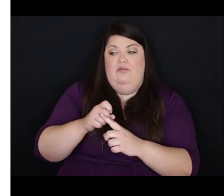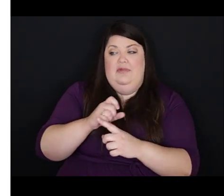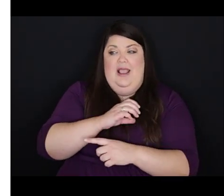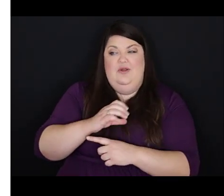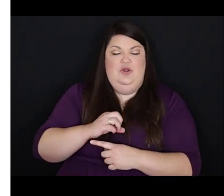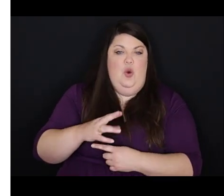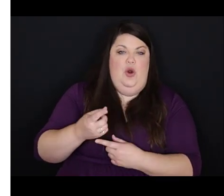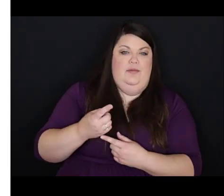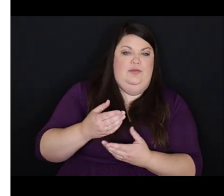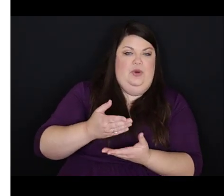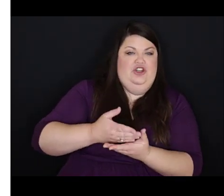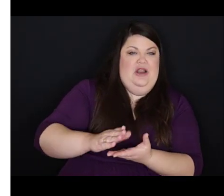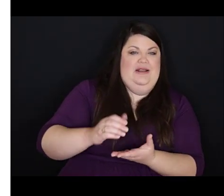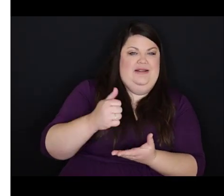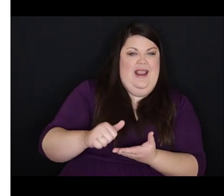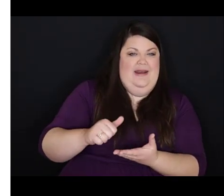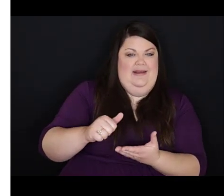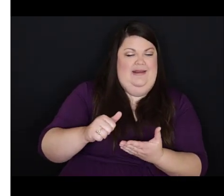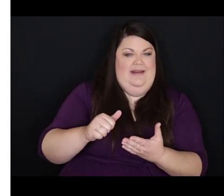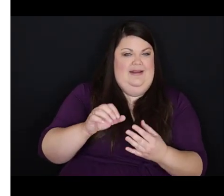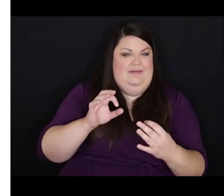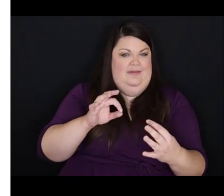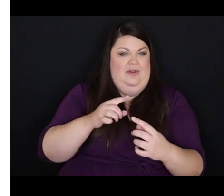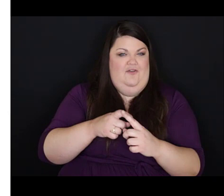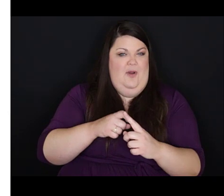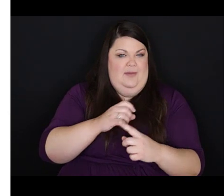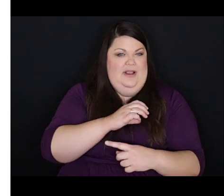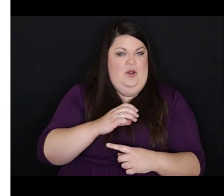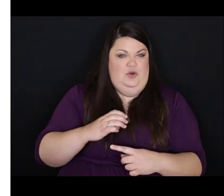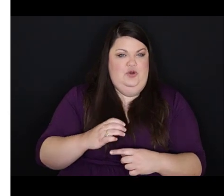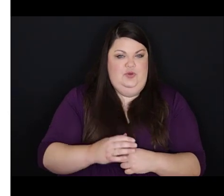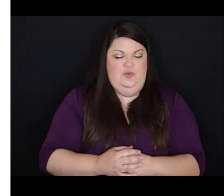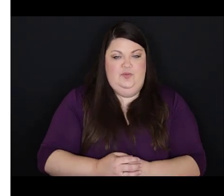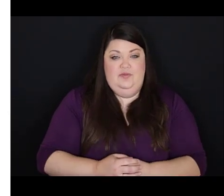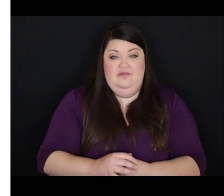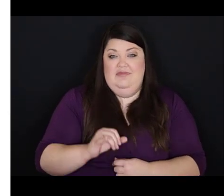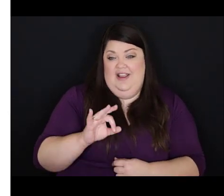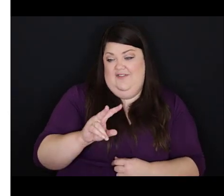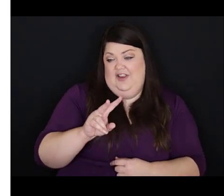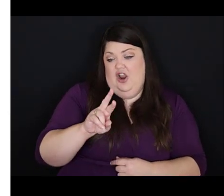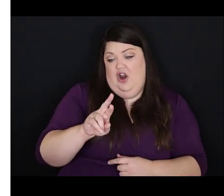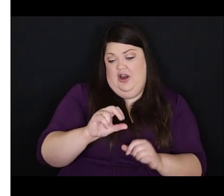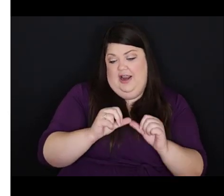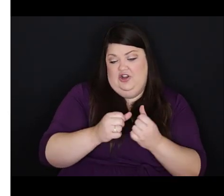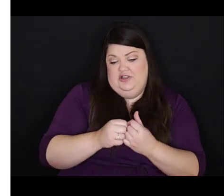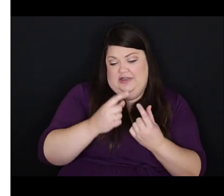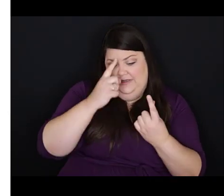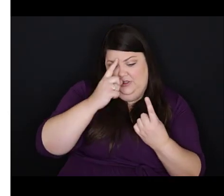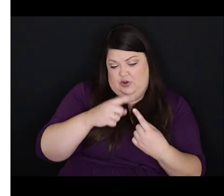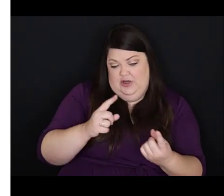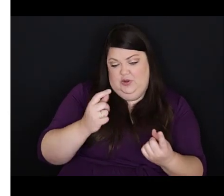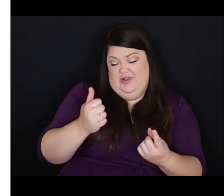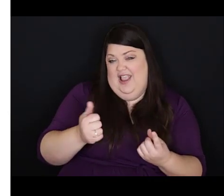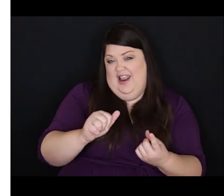rejects any of the input from the Council. If the VR agency disagrees with any of the input